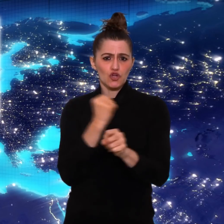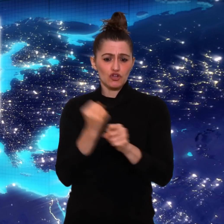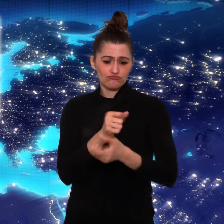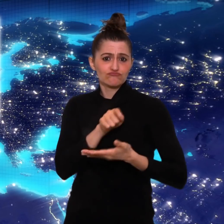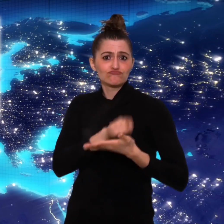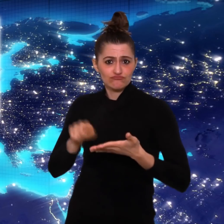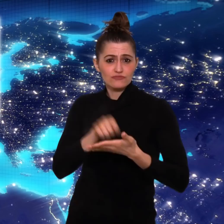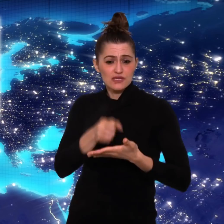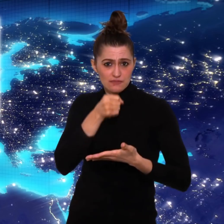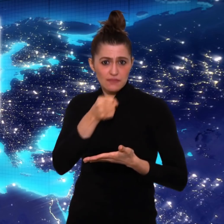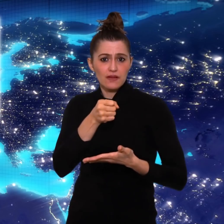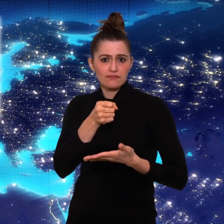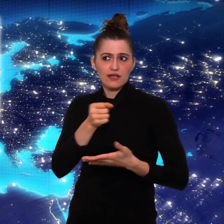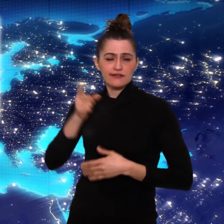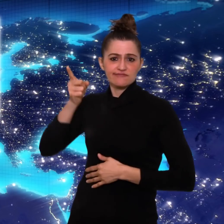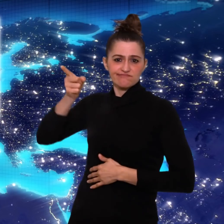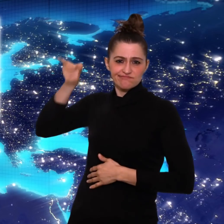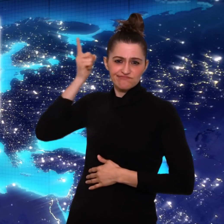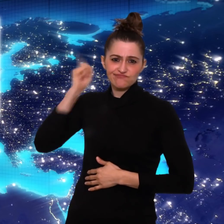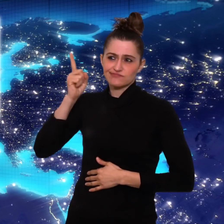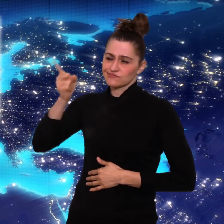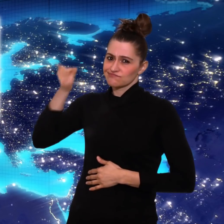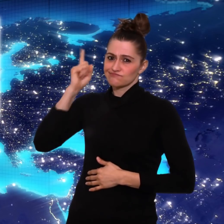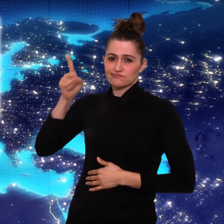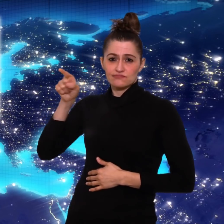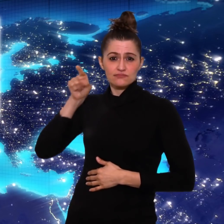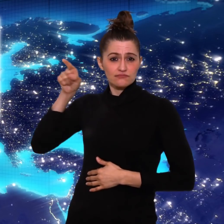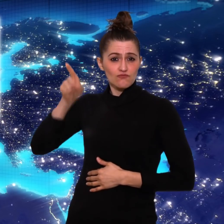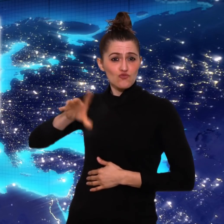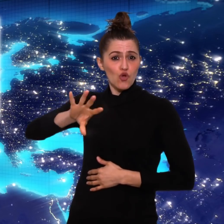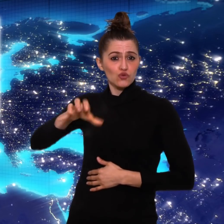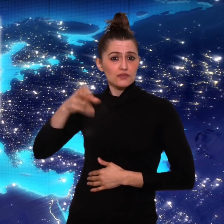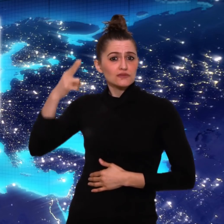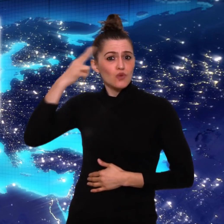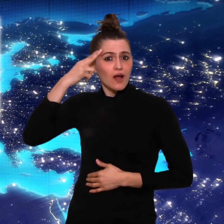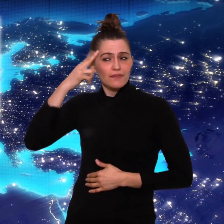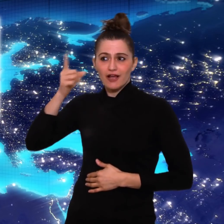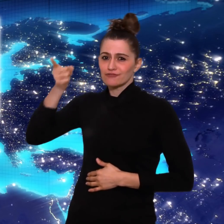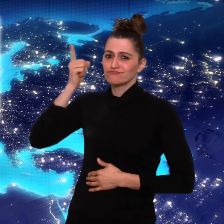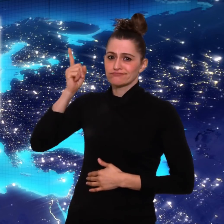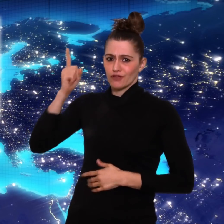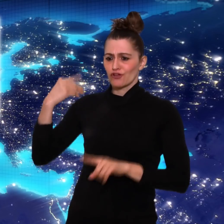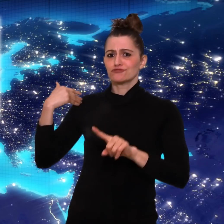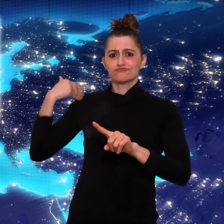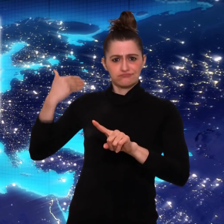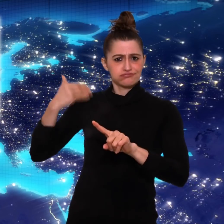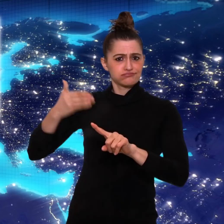consulate on October 2nd to pick up